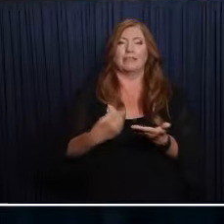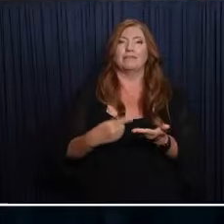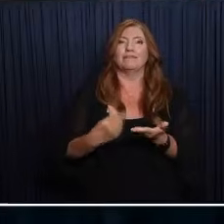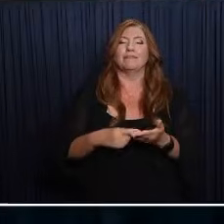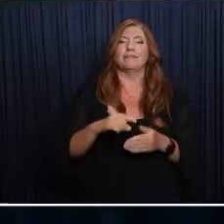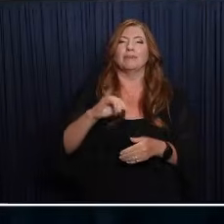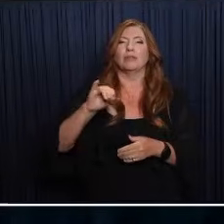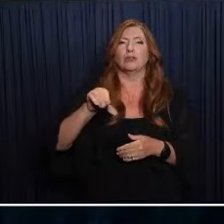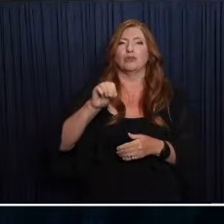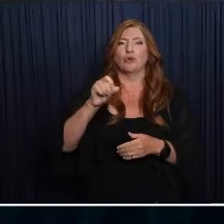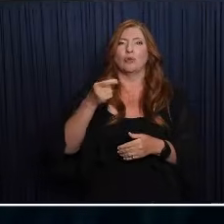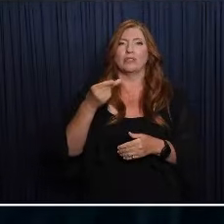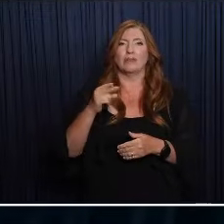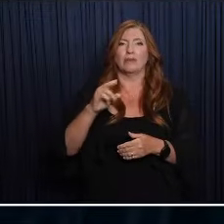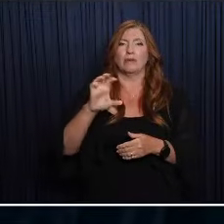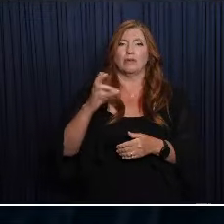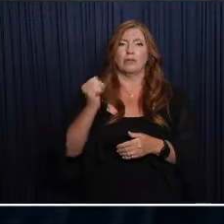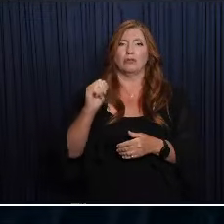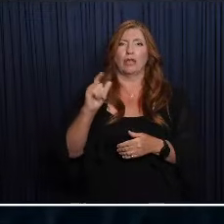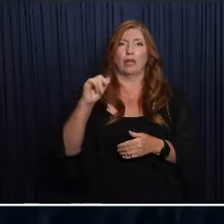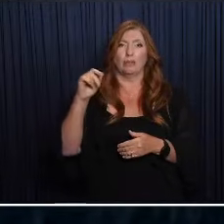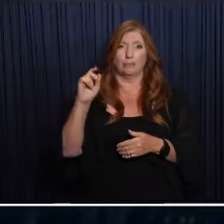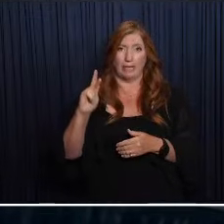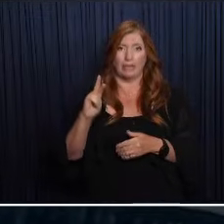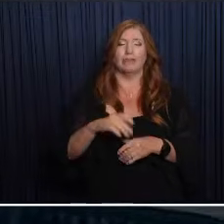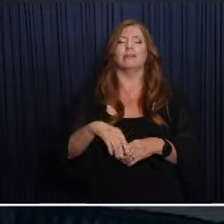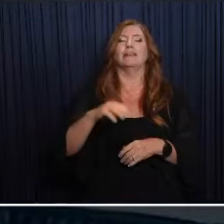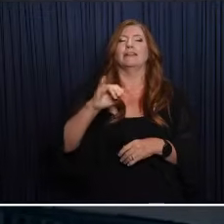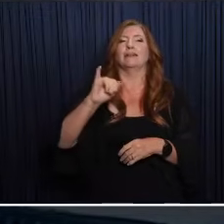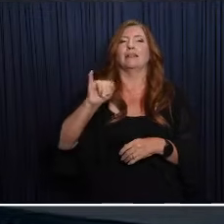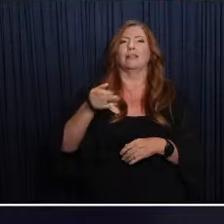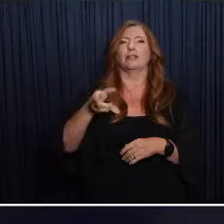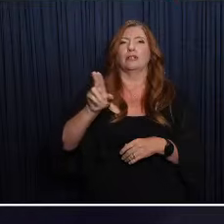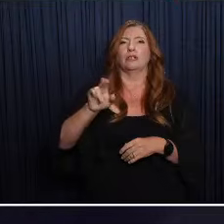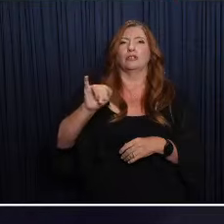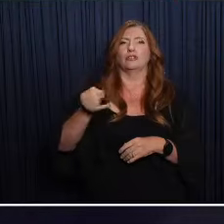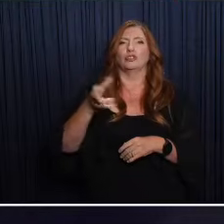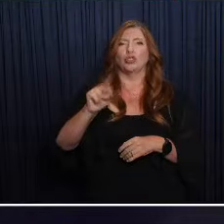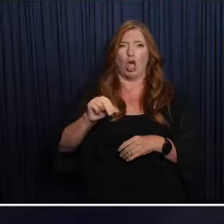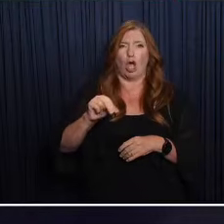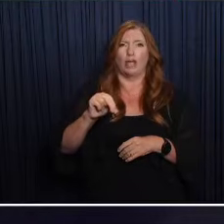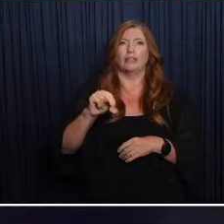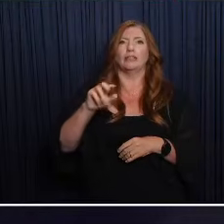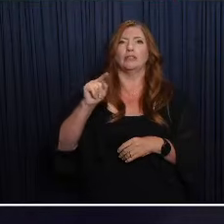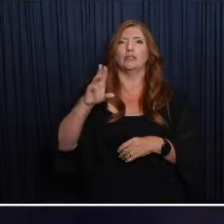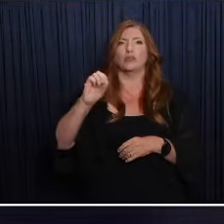INTRODUCE THE REPUBLICAN PRIMARY